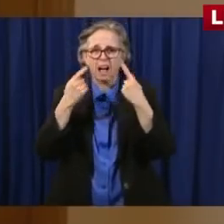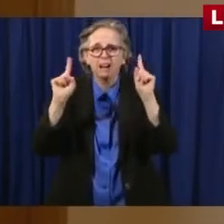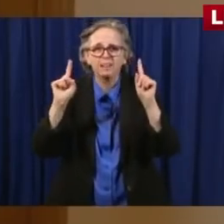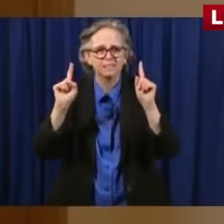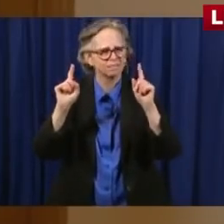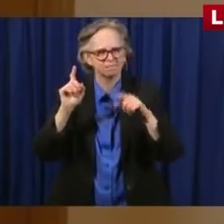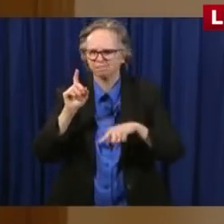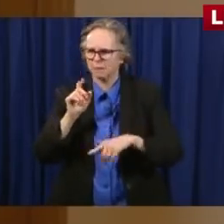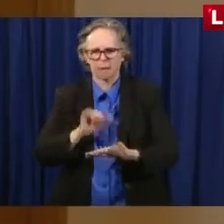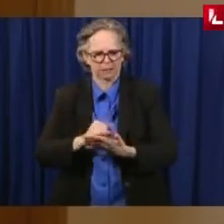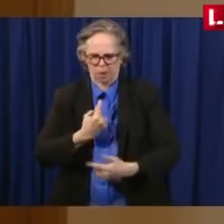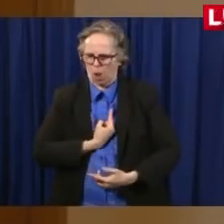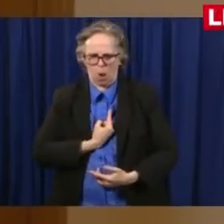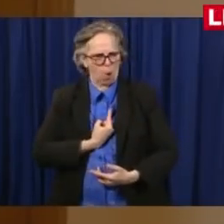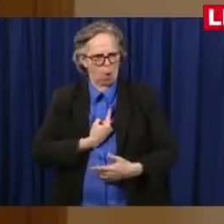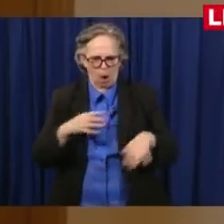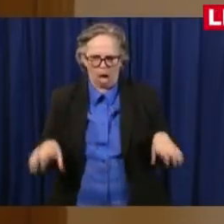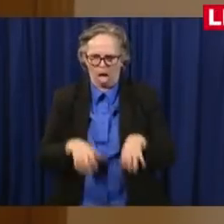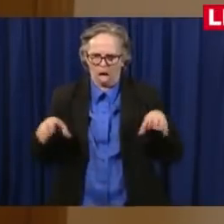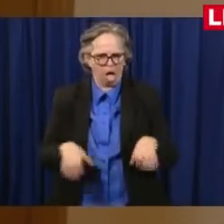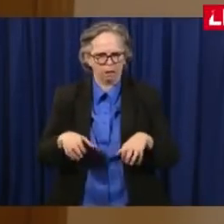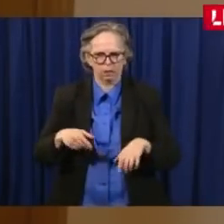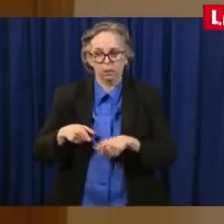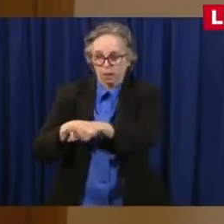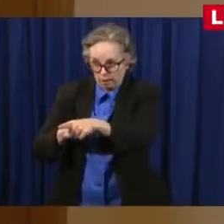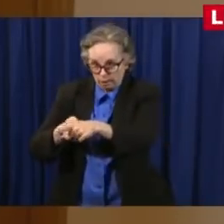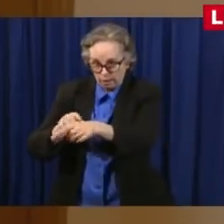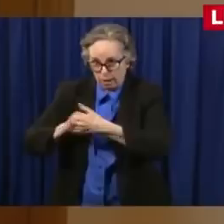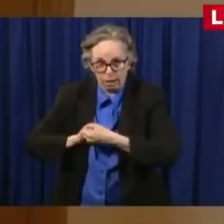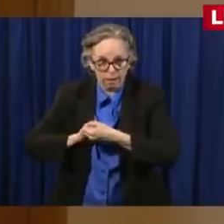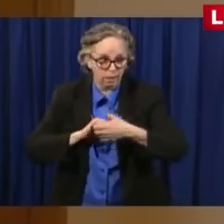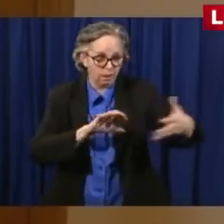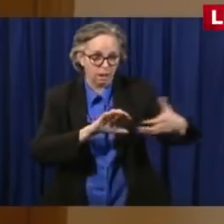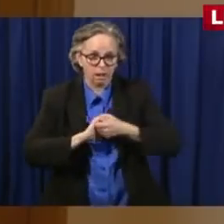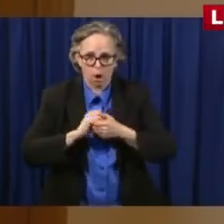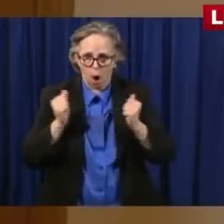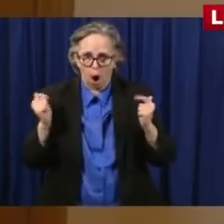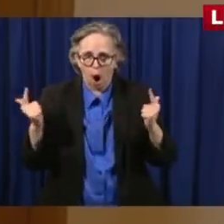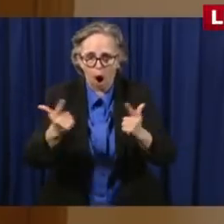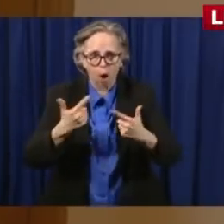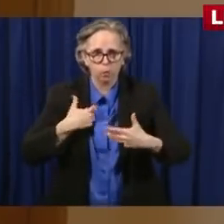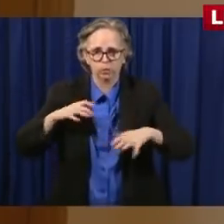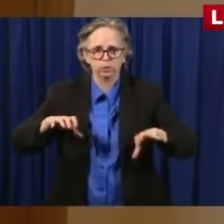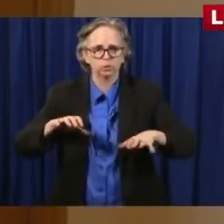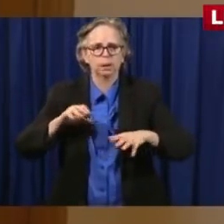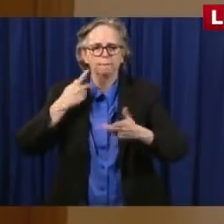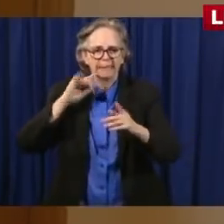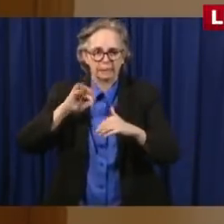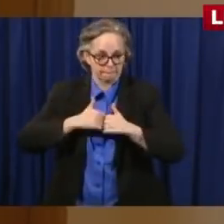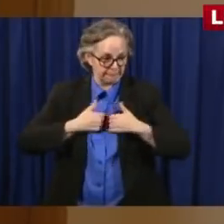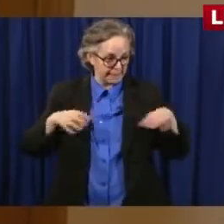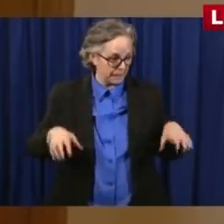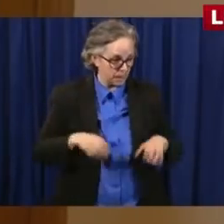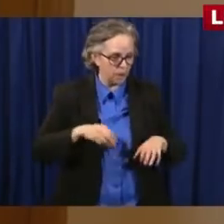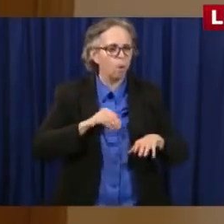THERE IS NO WAY OUT OF THIS WITHOUT WHAT WE ARE GOING TO DO TOGETHER.